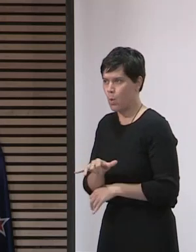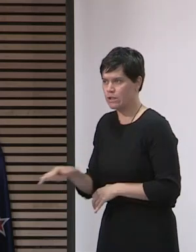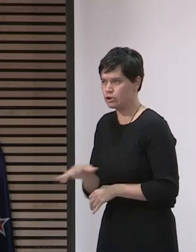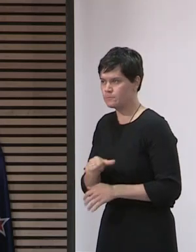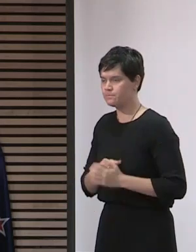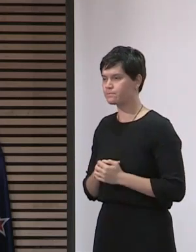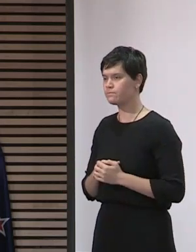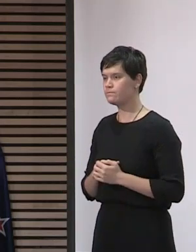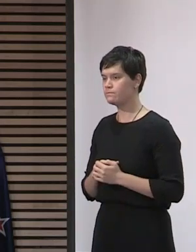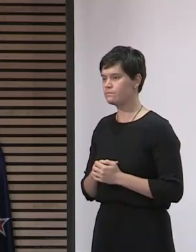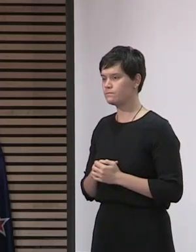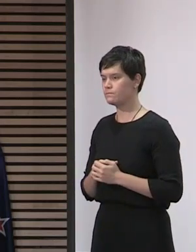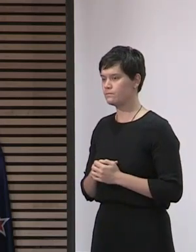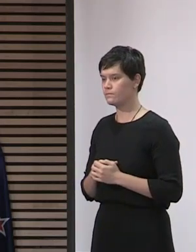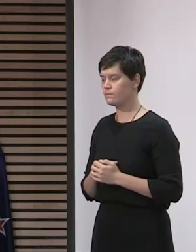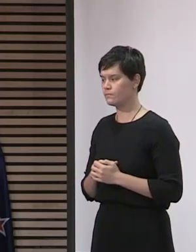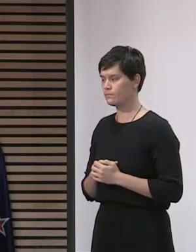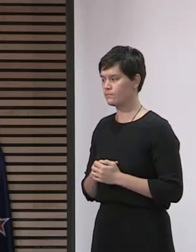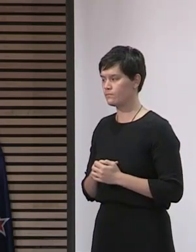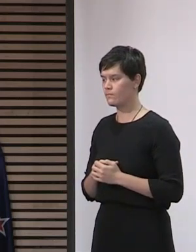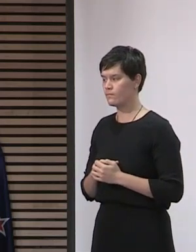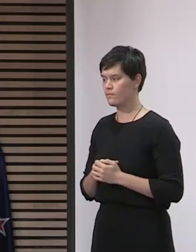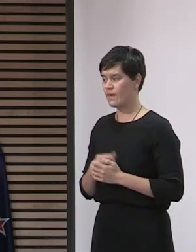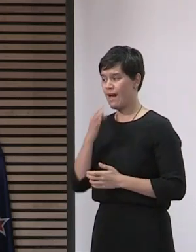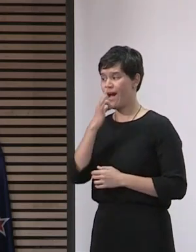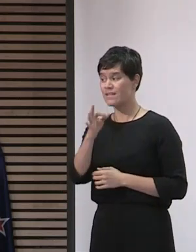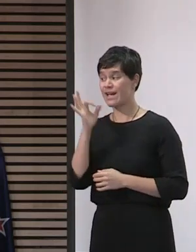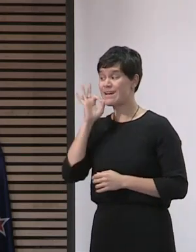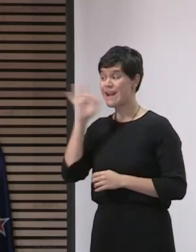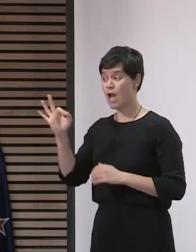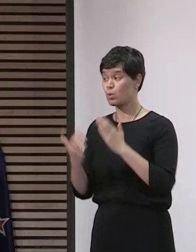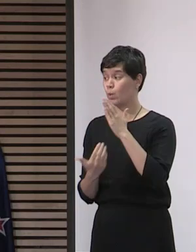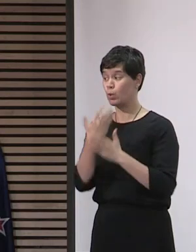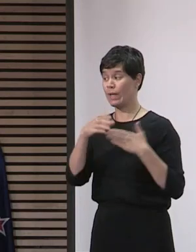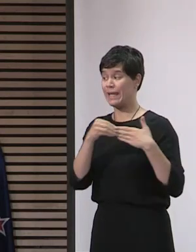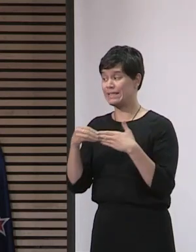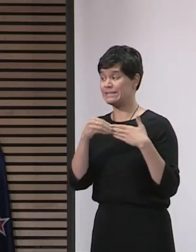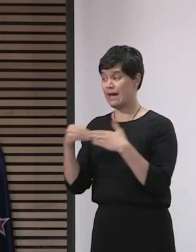is essentially now, for the